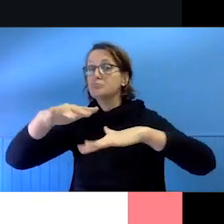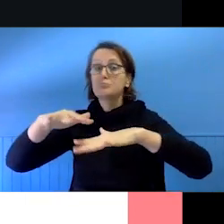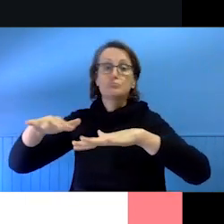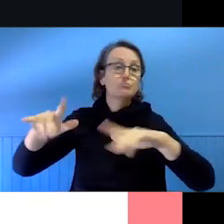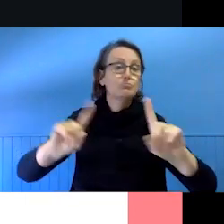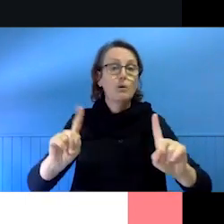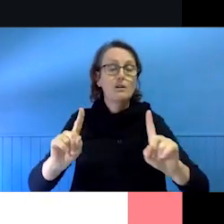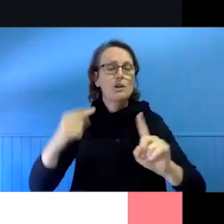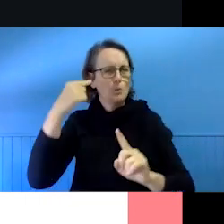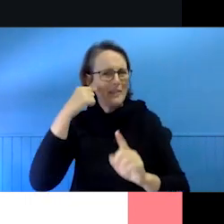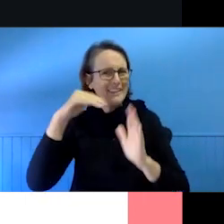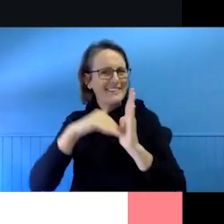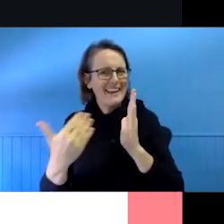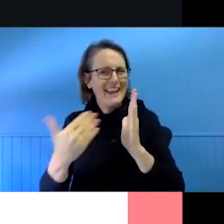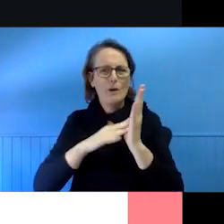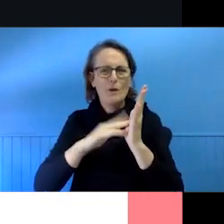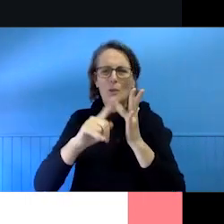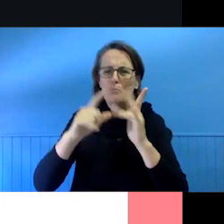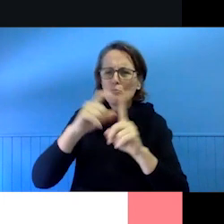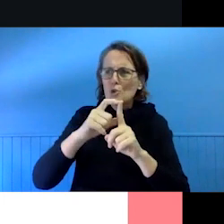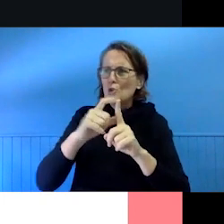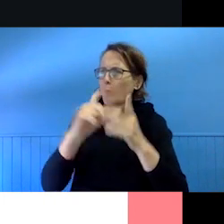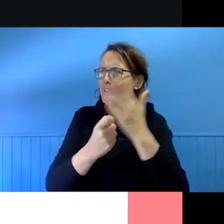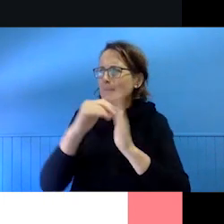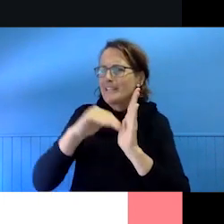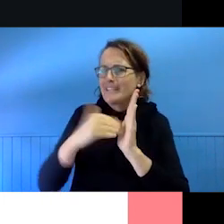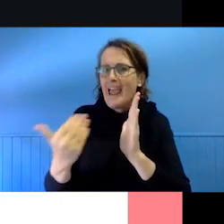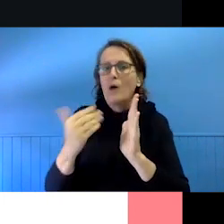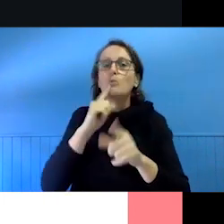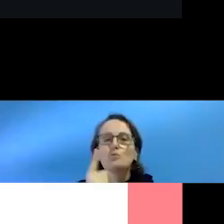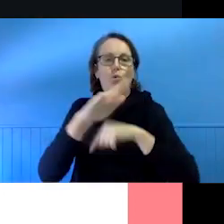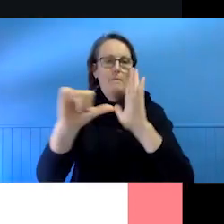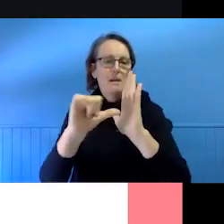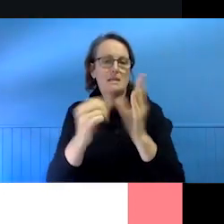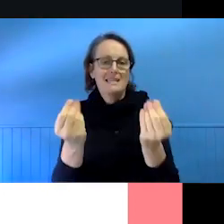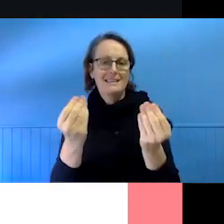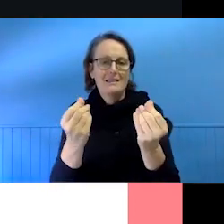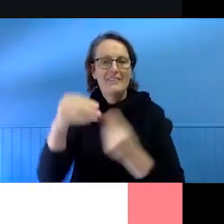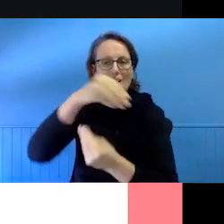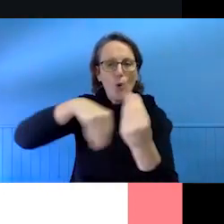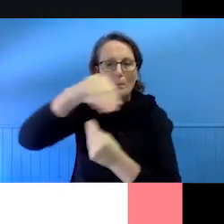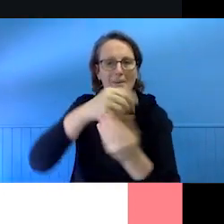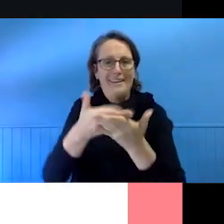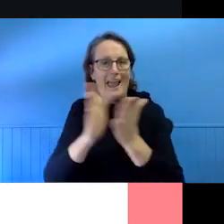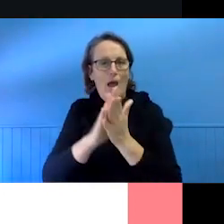say the context is very much about how will the economy recover, and a